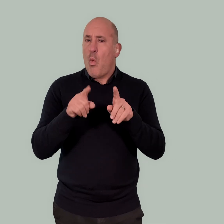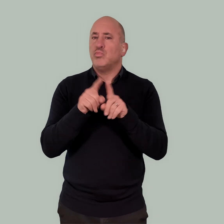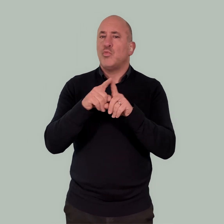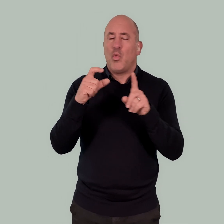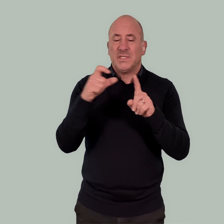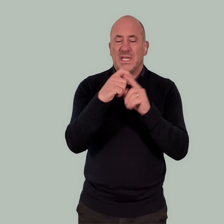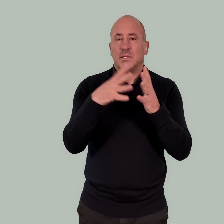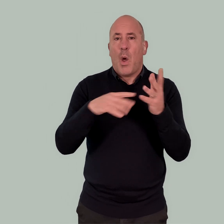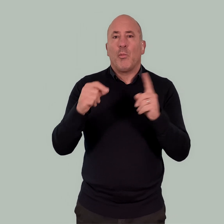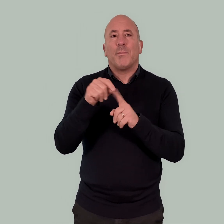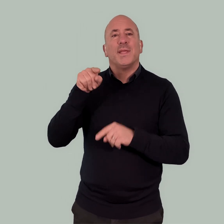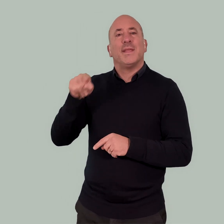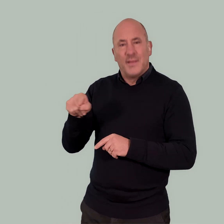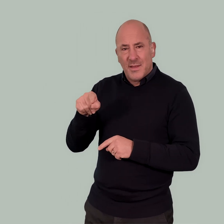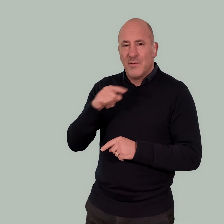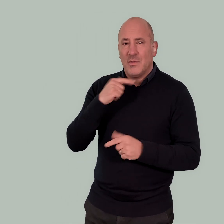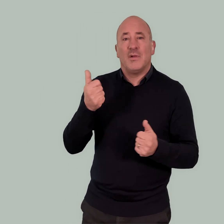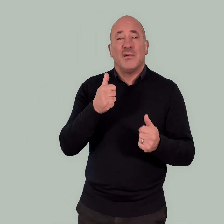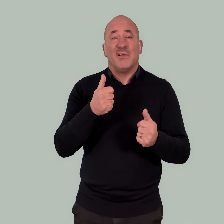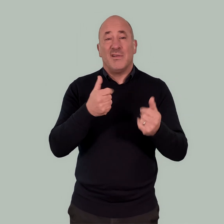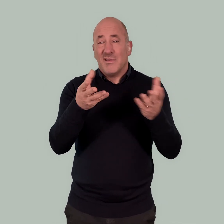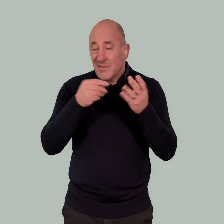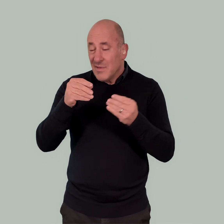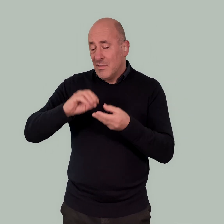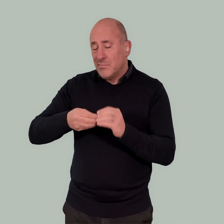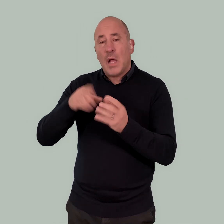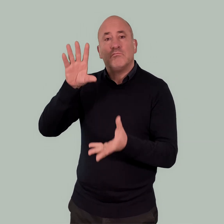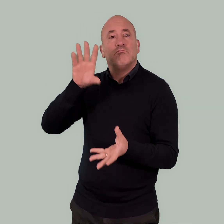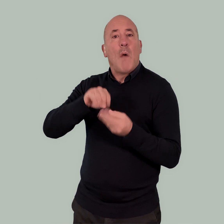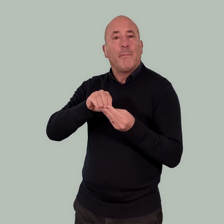In addition, DWP will create a summary response to support